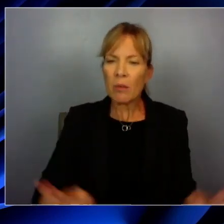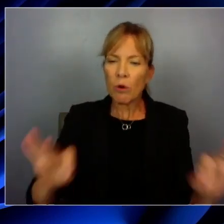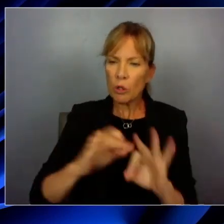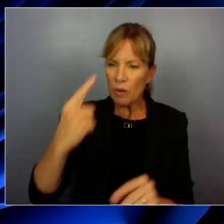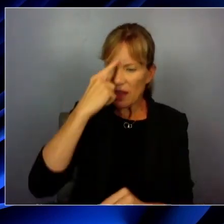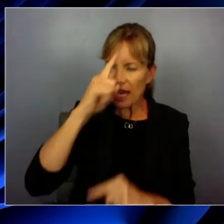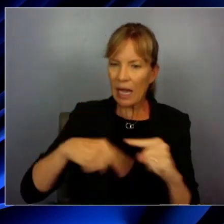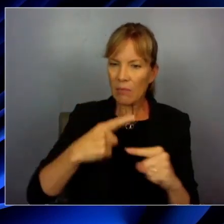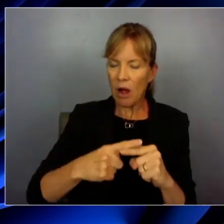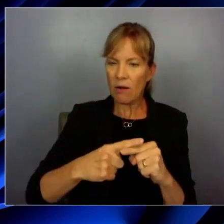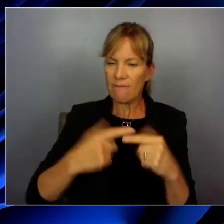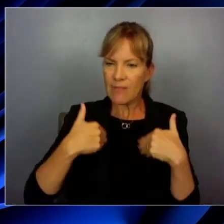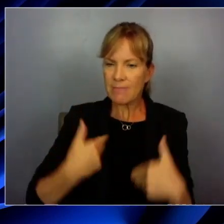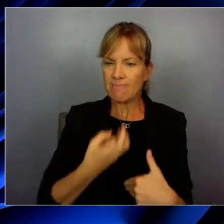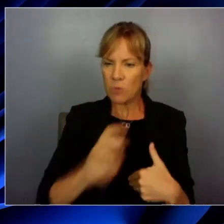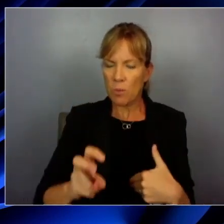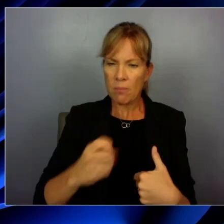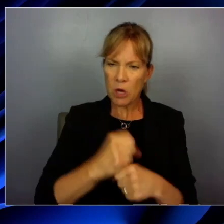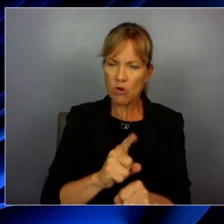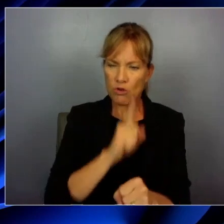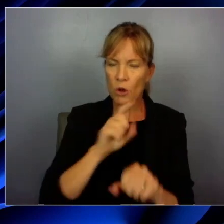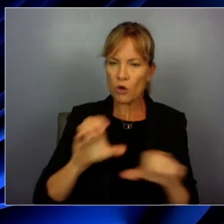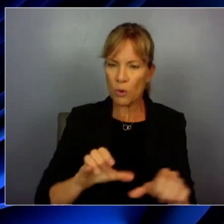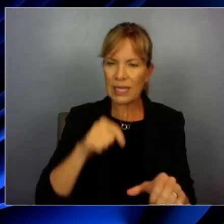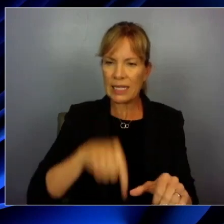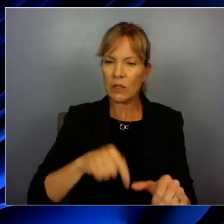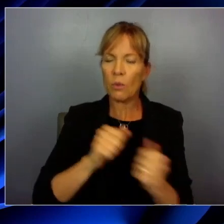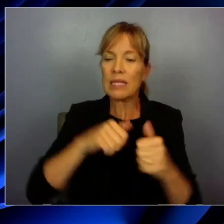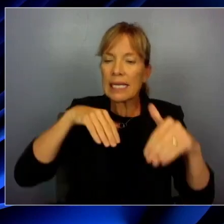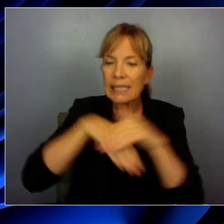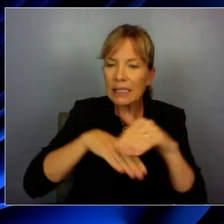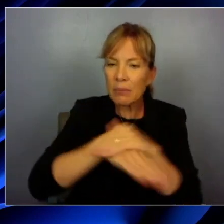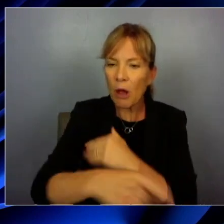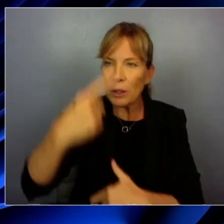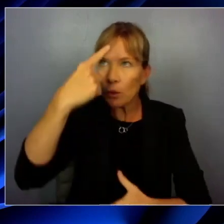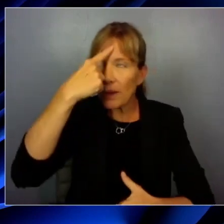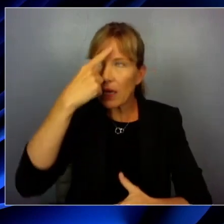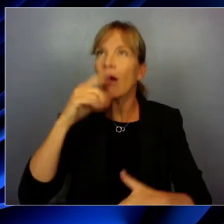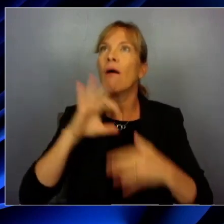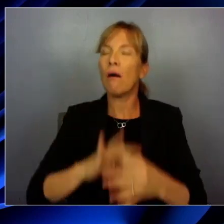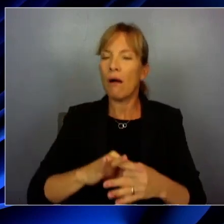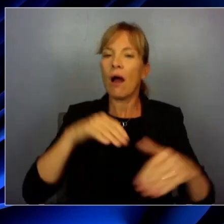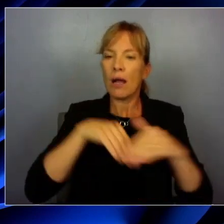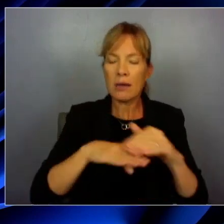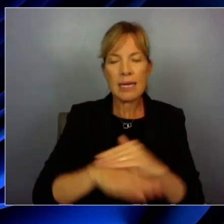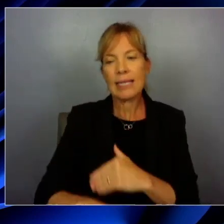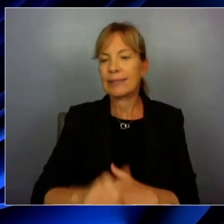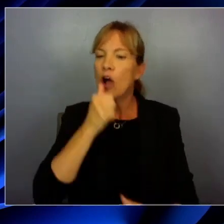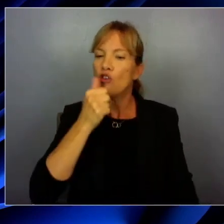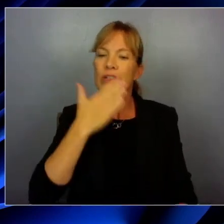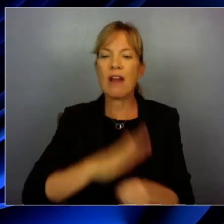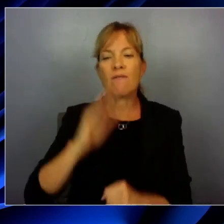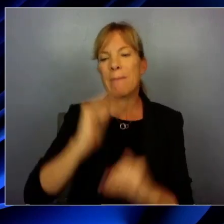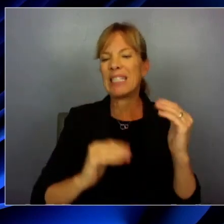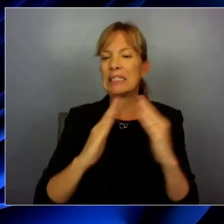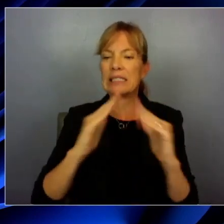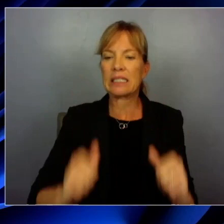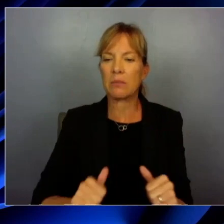that we make sure that we're doing this with accessibility in mind. It's no longer good enough to build a system that does not include the one in six people on